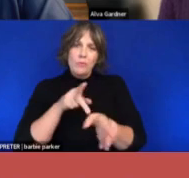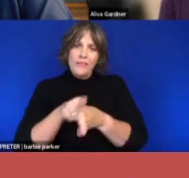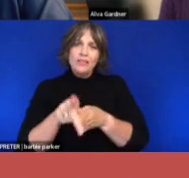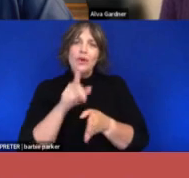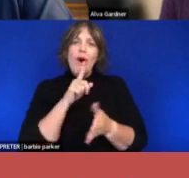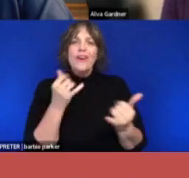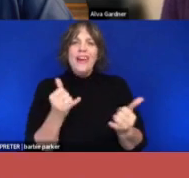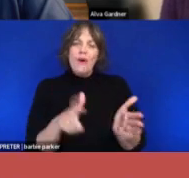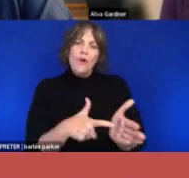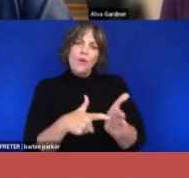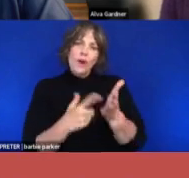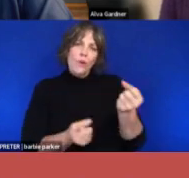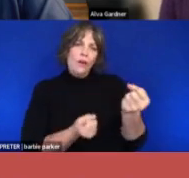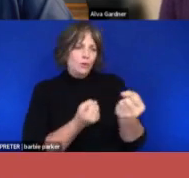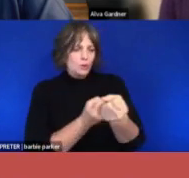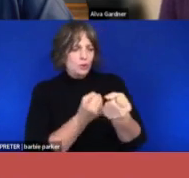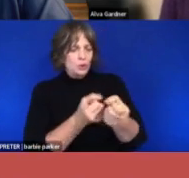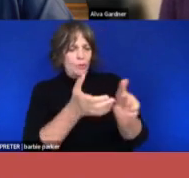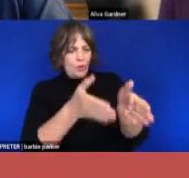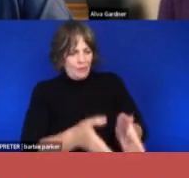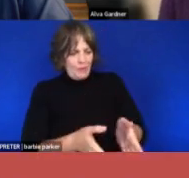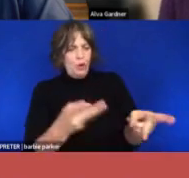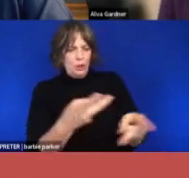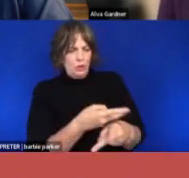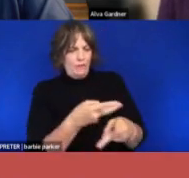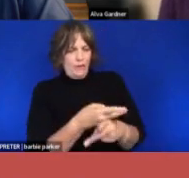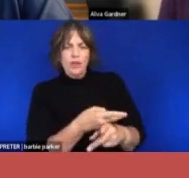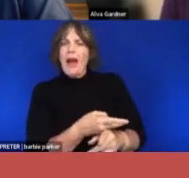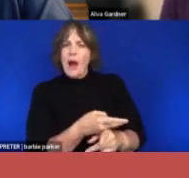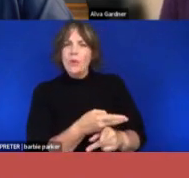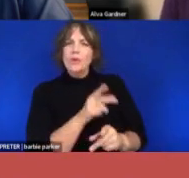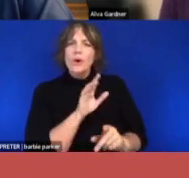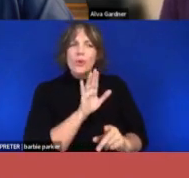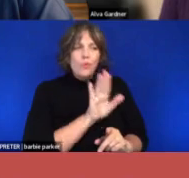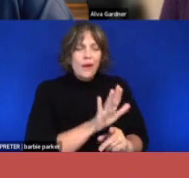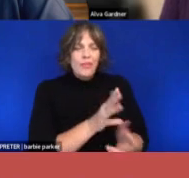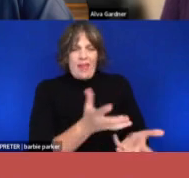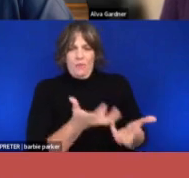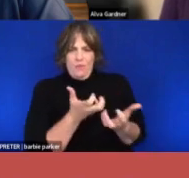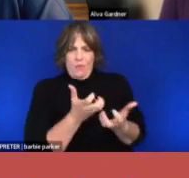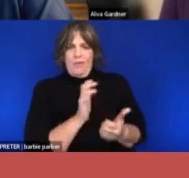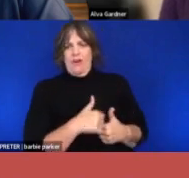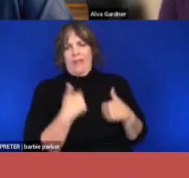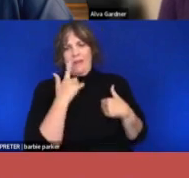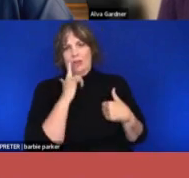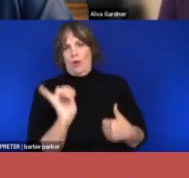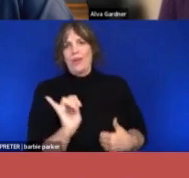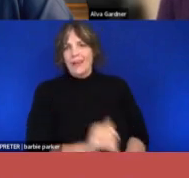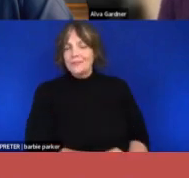to support people in figuring out what they want their life to look like, figuring out the